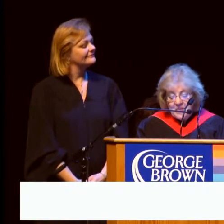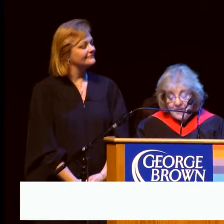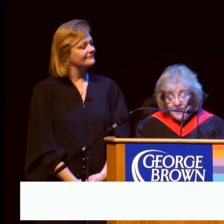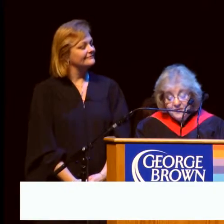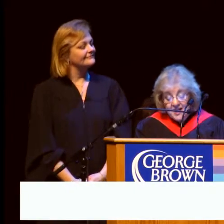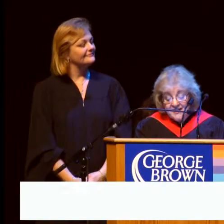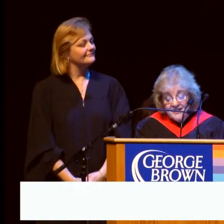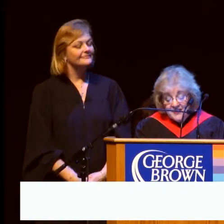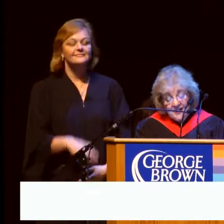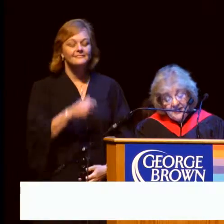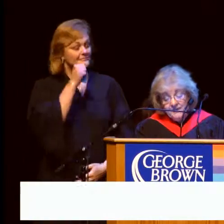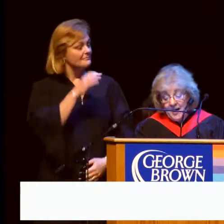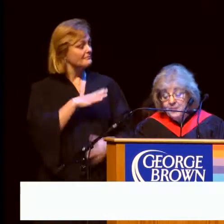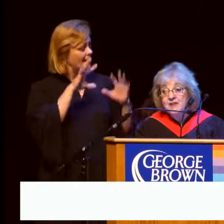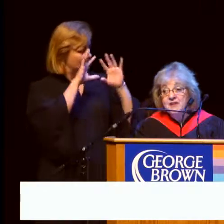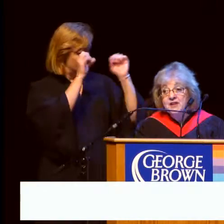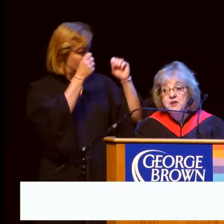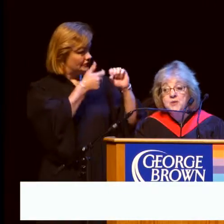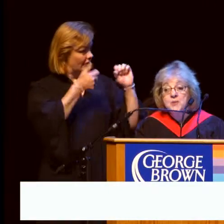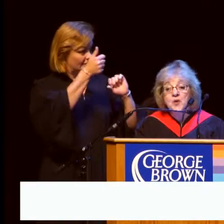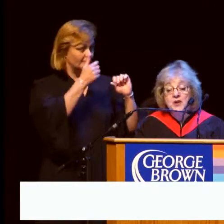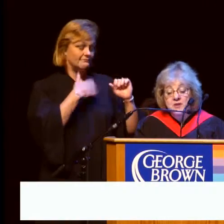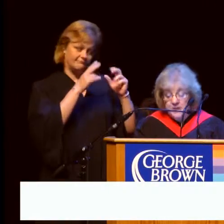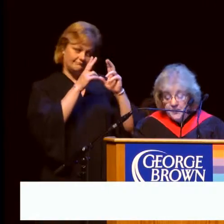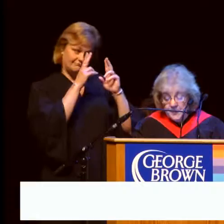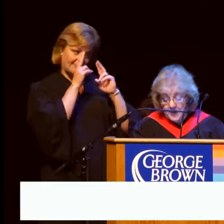MADAME CHANCELLOR, IT IS MY PRIVILEGE TO REPORT TO YOU